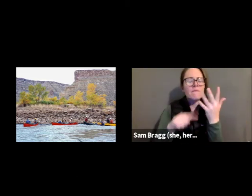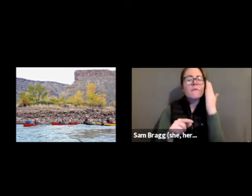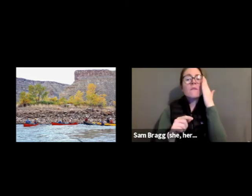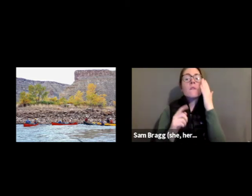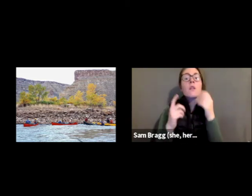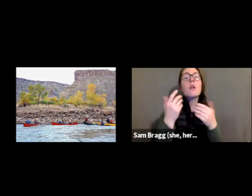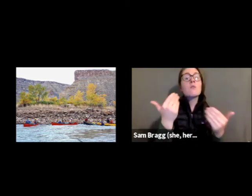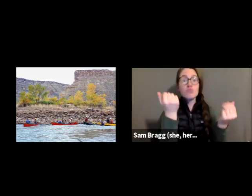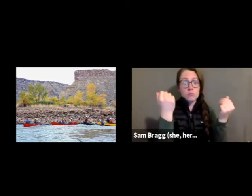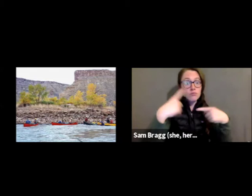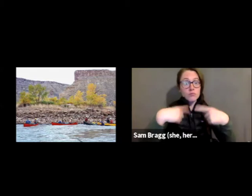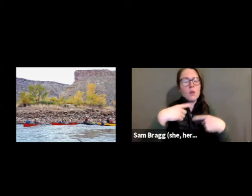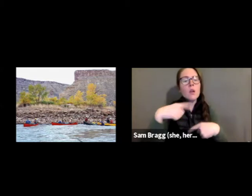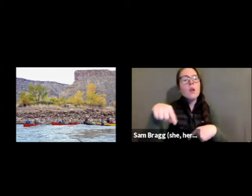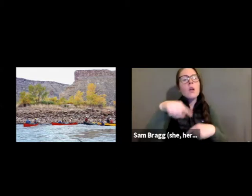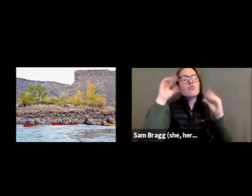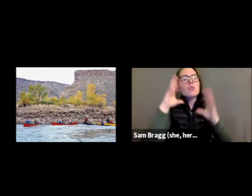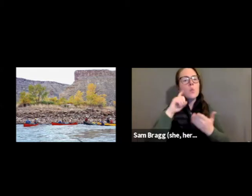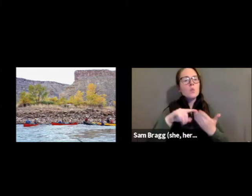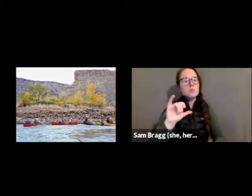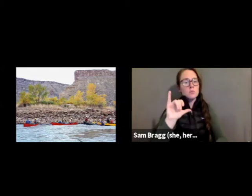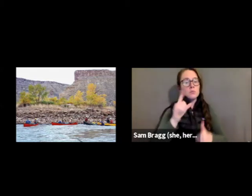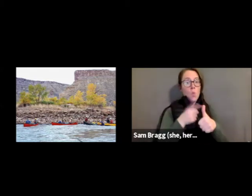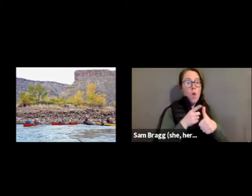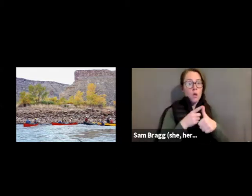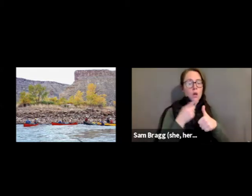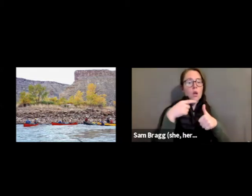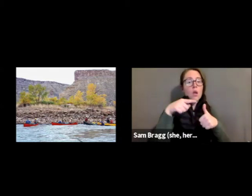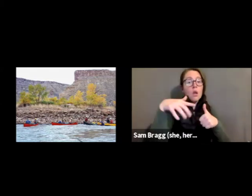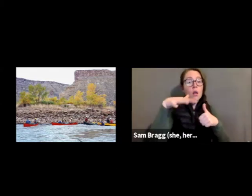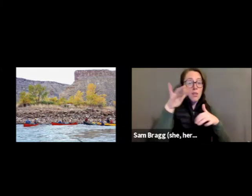of trying to yell back and forth as communication so the instructor thought this was an interesting